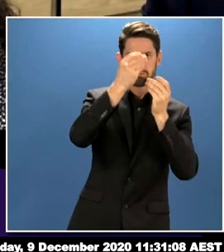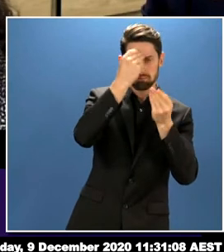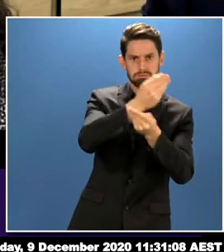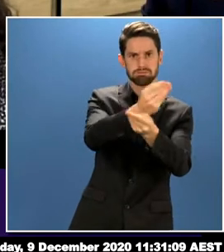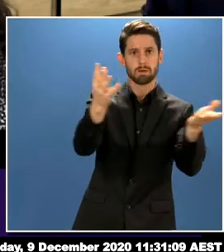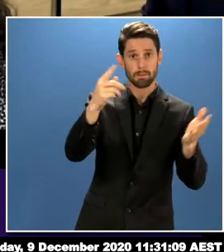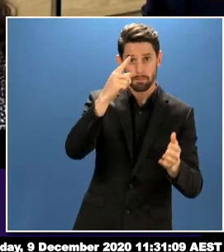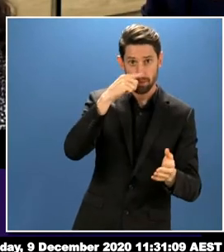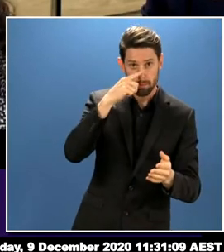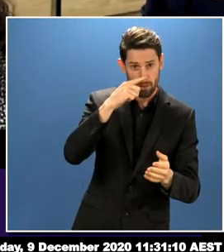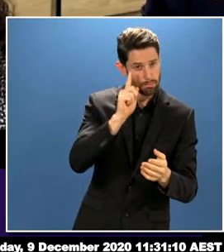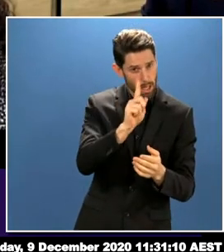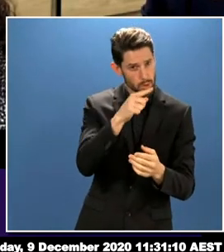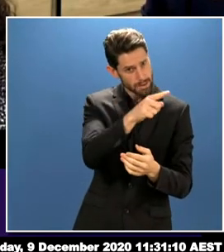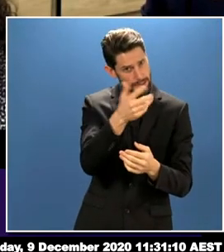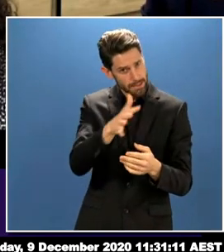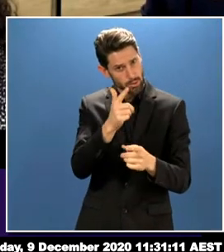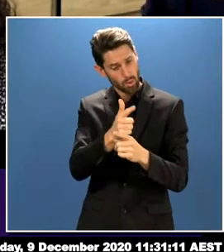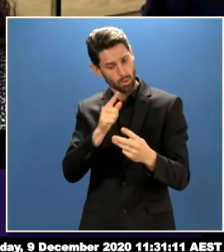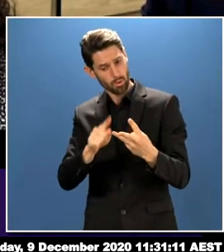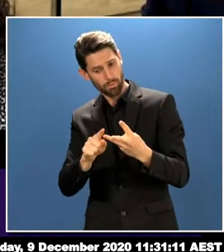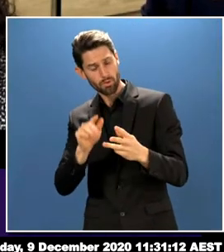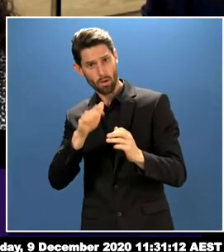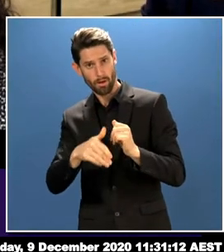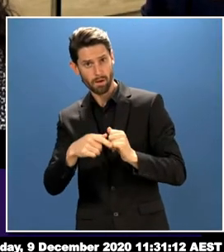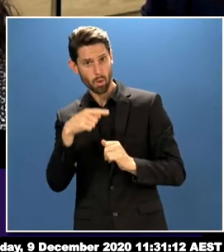But the next thing that you touched upon is your engagement with